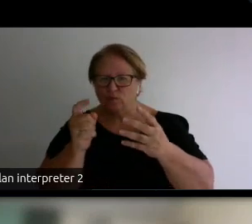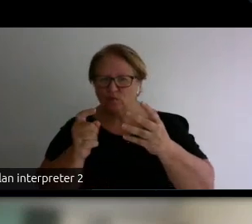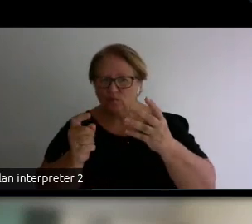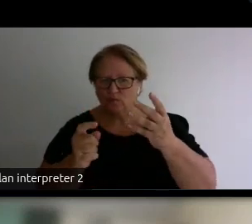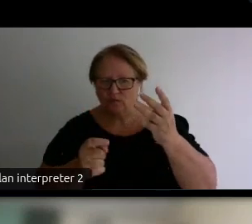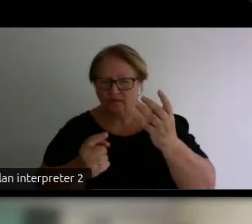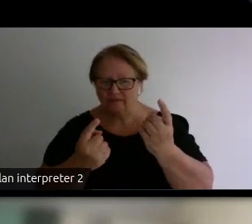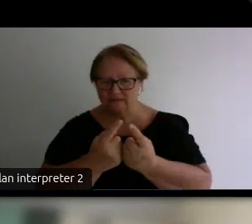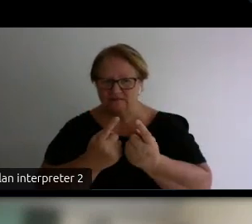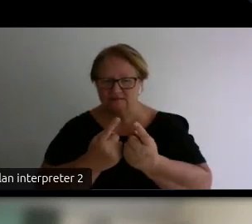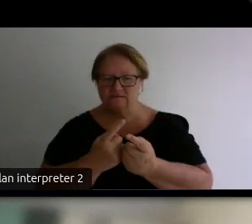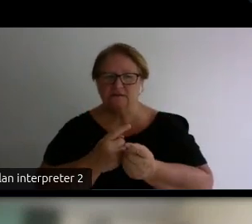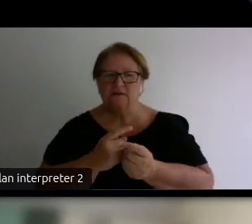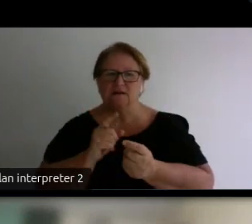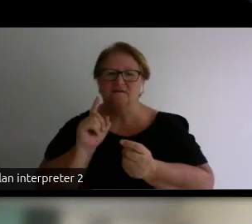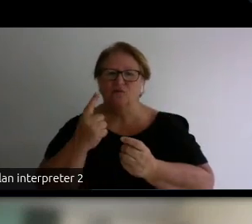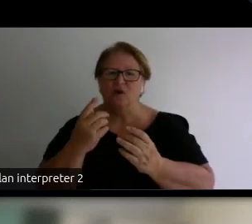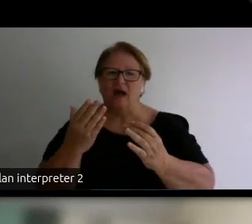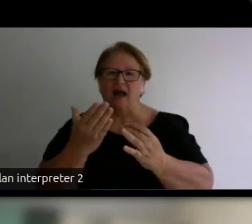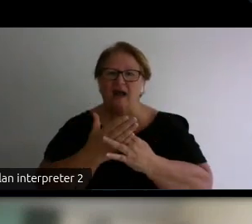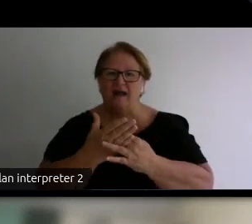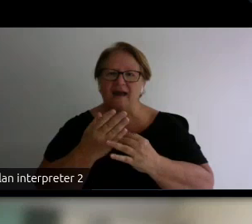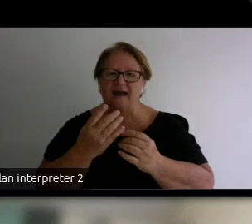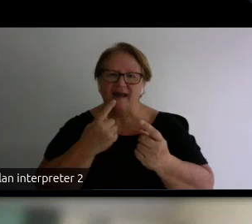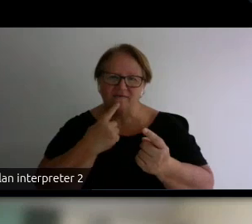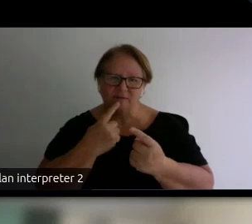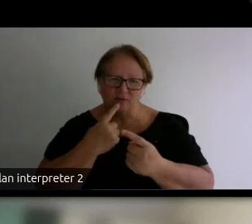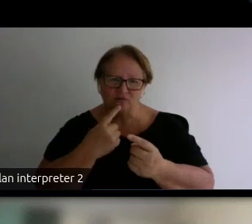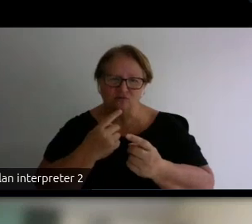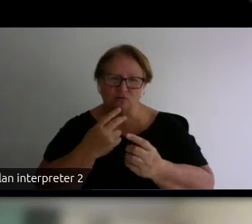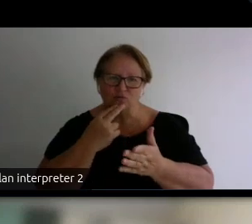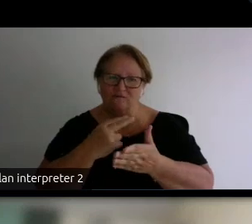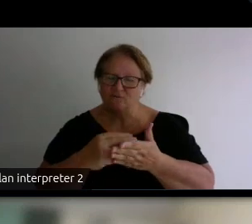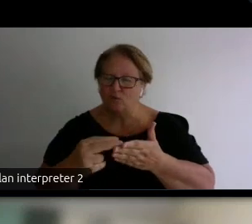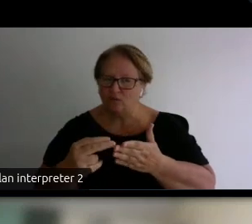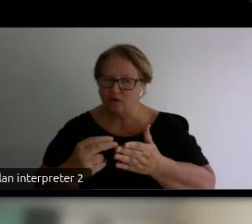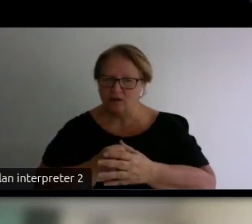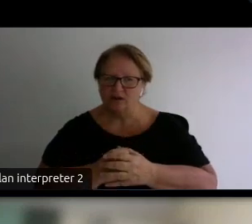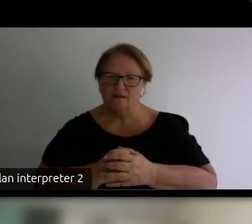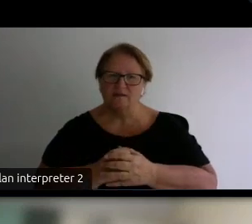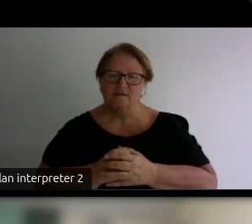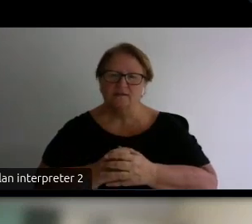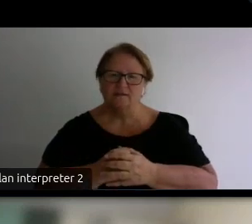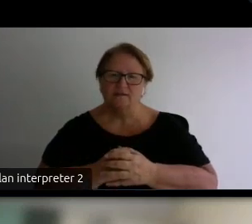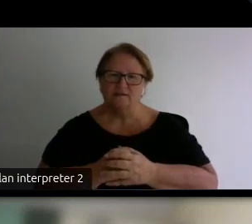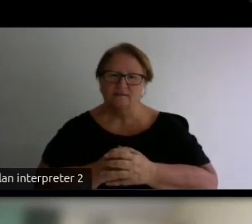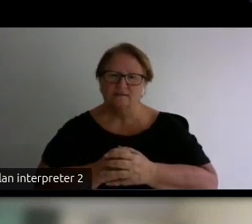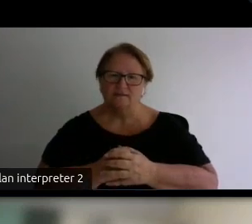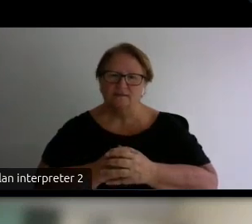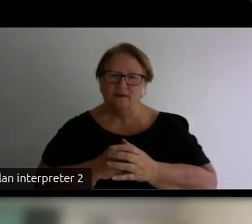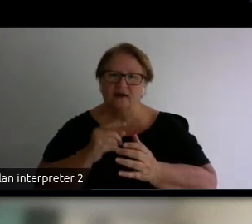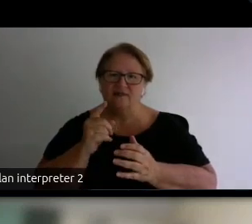about accessing information and referrals and that can happen when somebody has some questions about